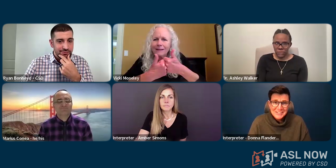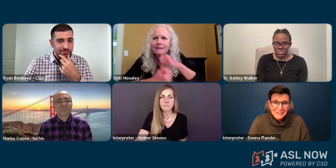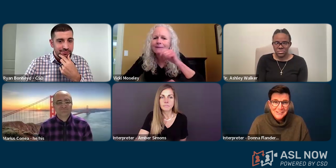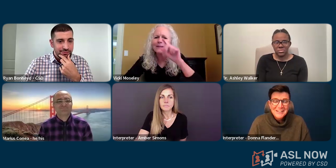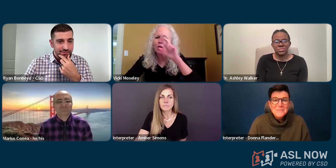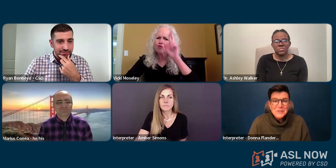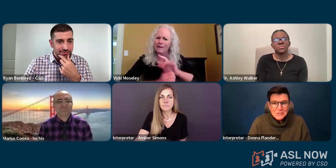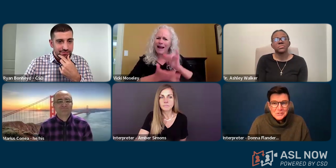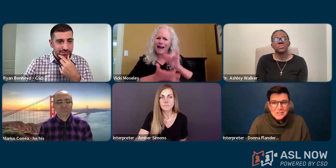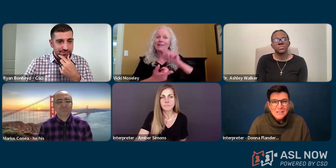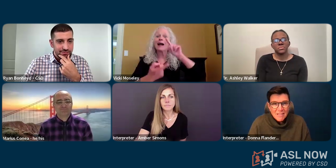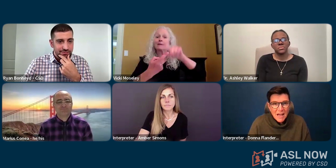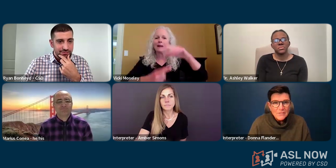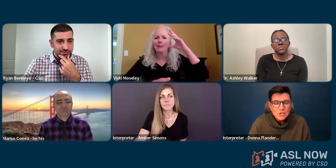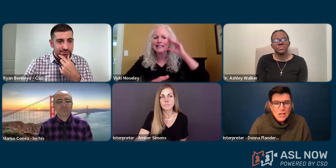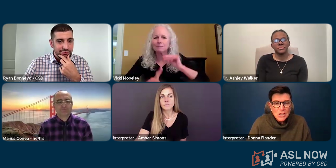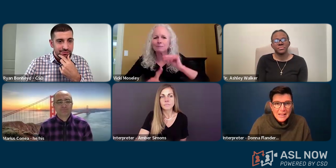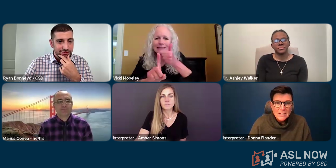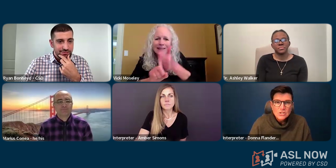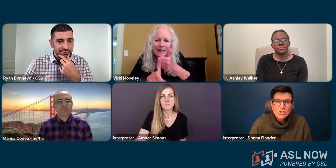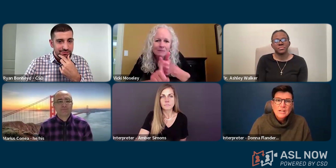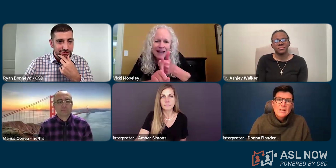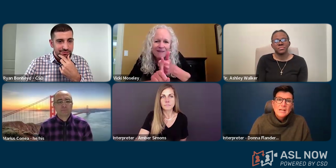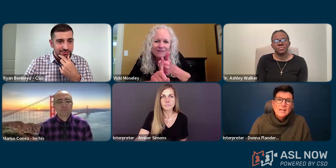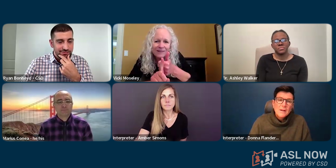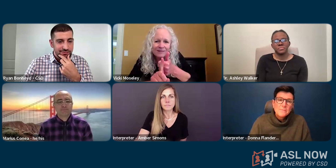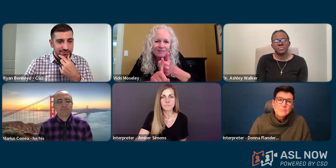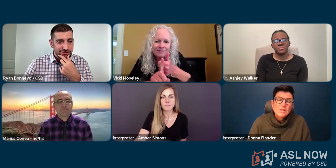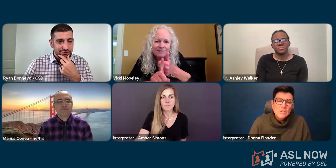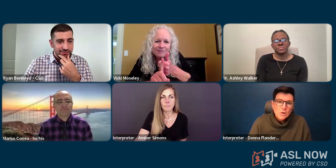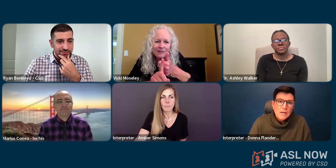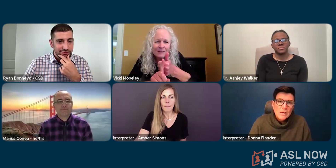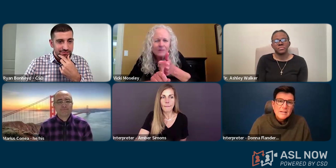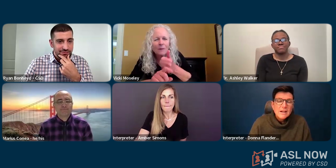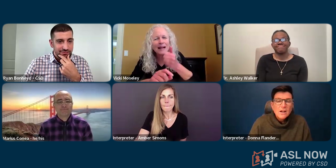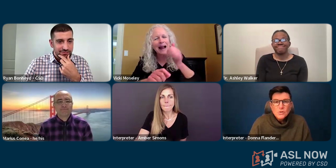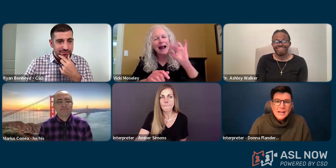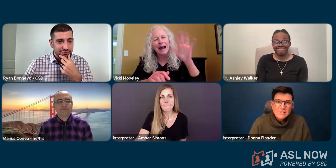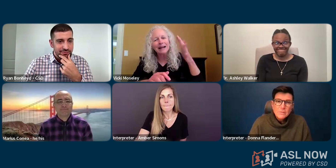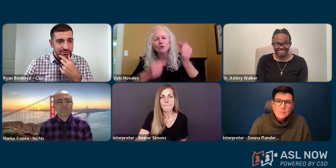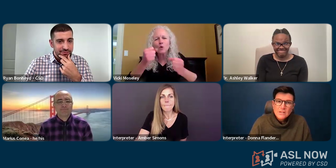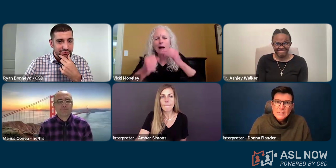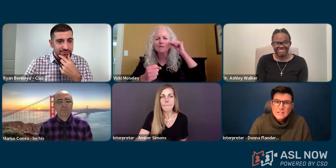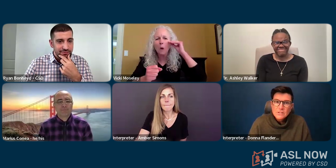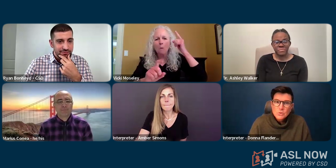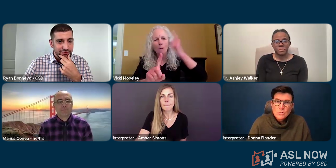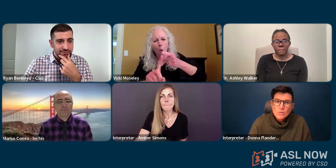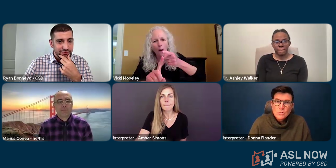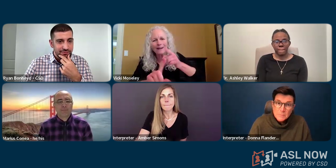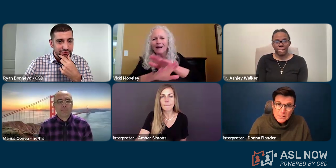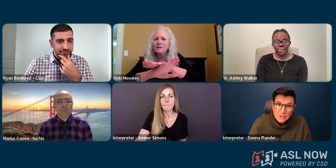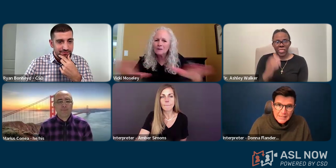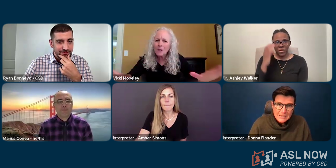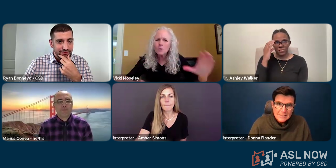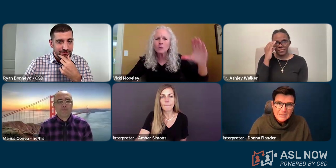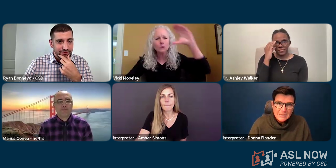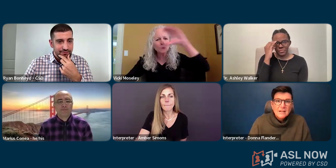There's still there's still a lot of challenge. You know, And it also kind of depends on the individual's experience.